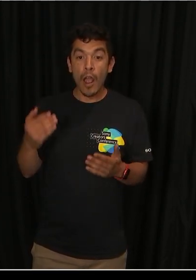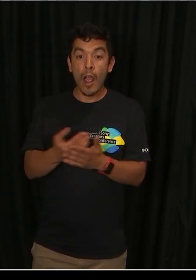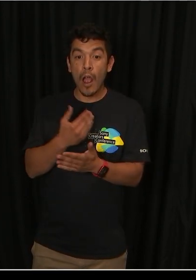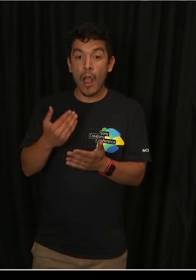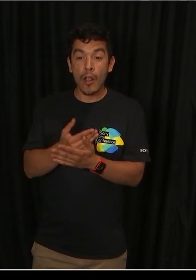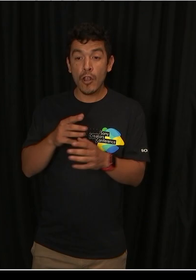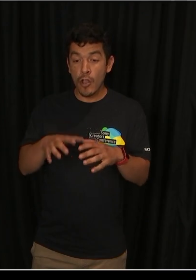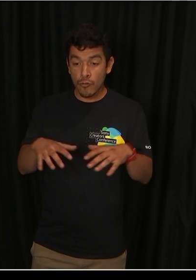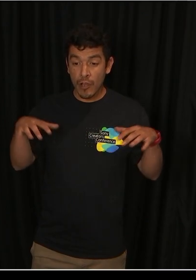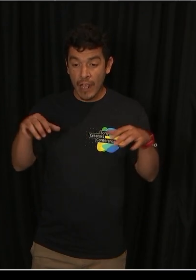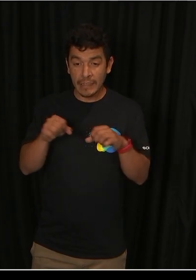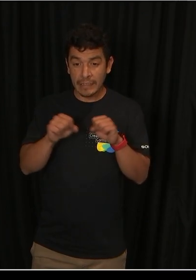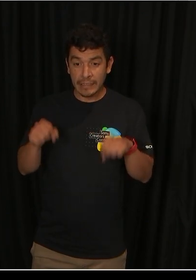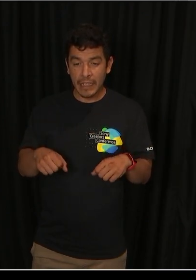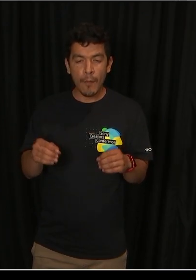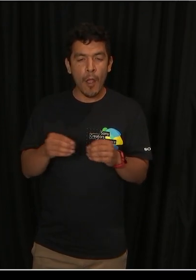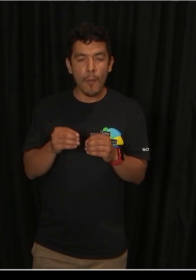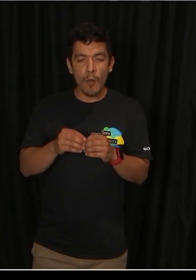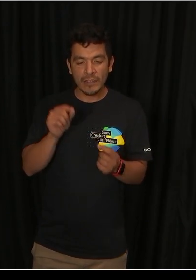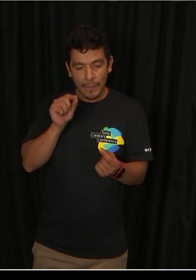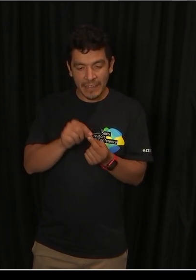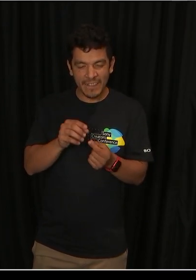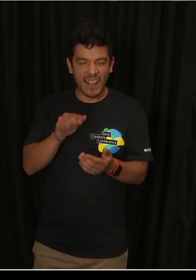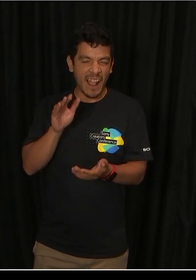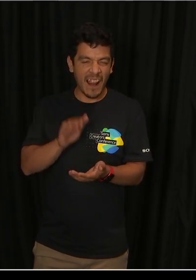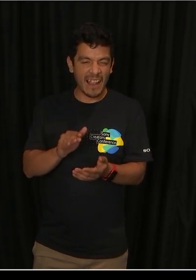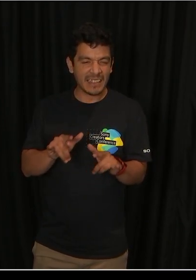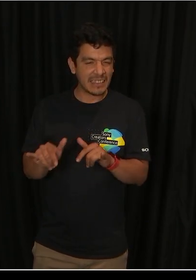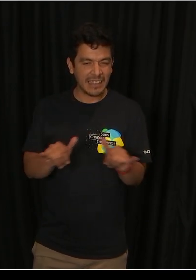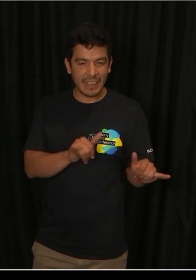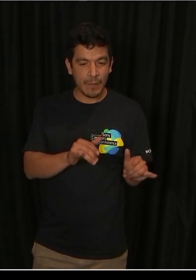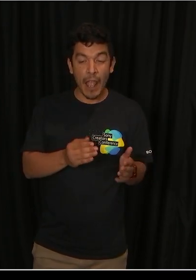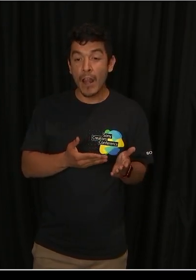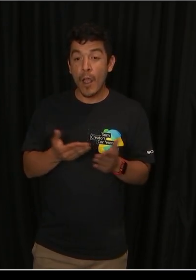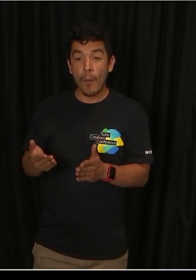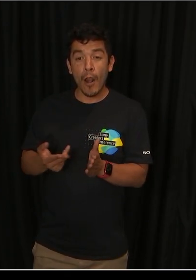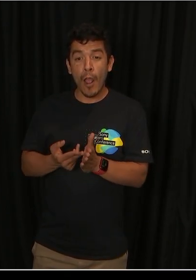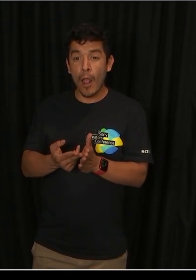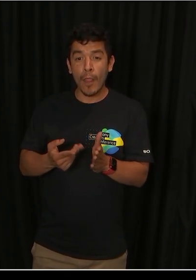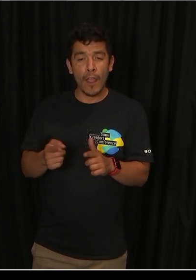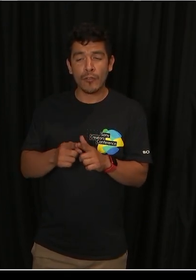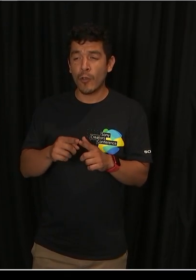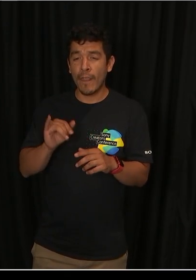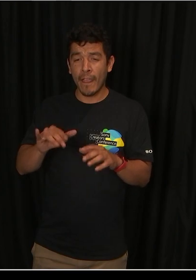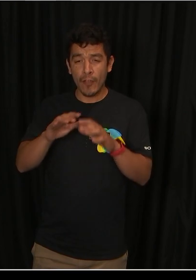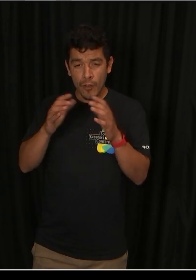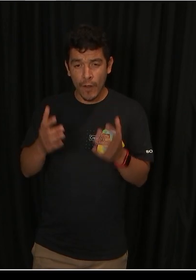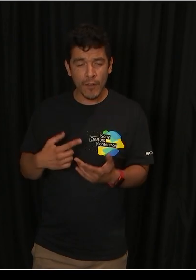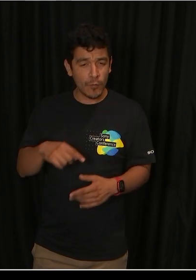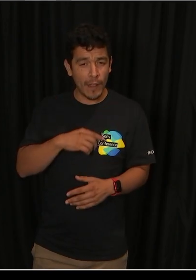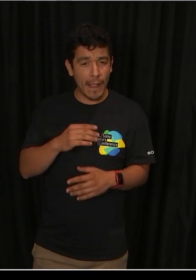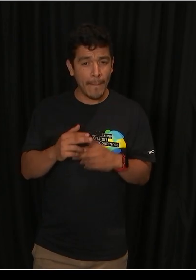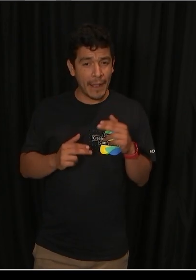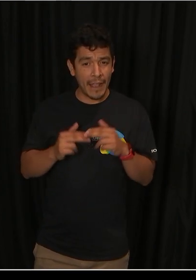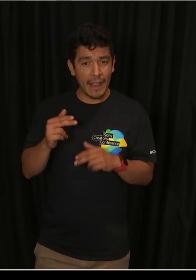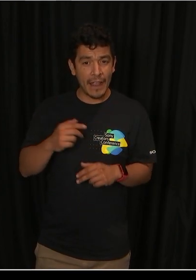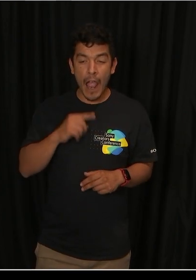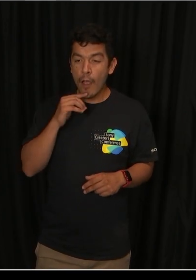that was more specific and less generic, and it brought an authenticity to the universes we were building. I really felt like we were at that barbecue,